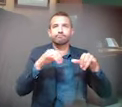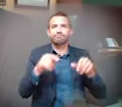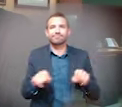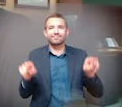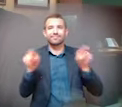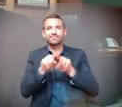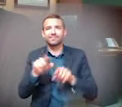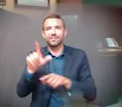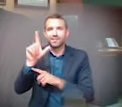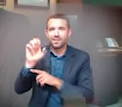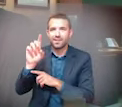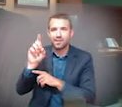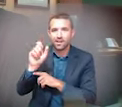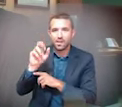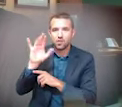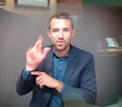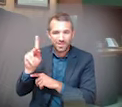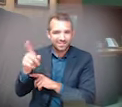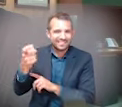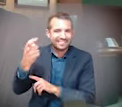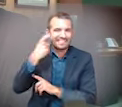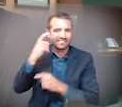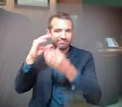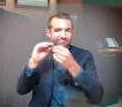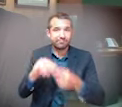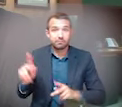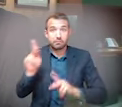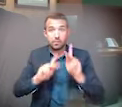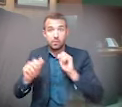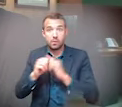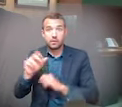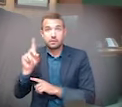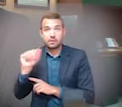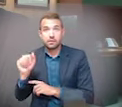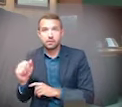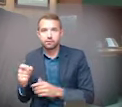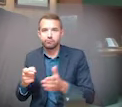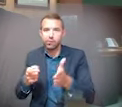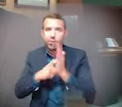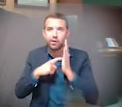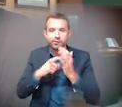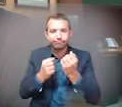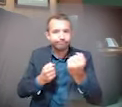it's up to us, as people with disabilities, to make sure that we continue to enforce it less we go back to the days